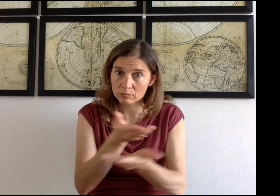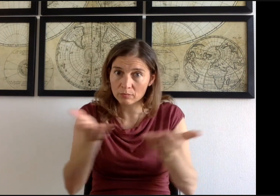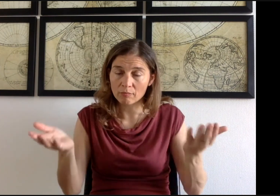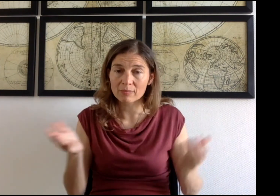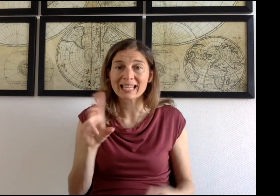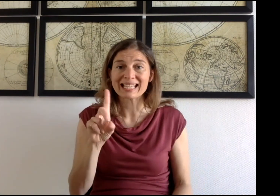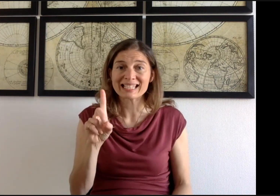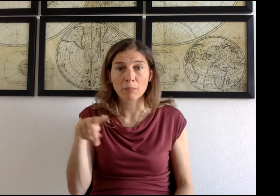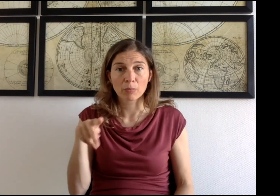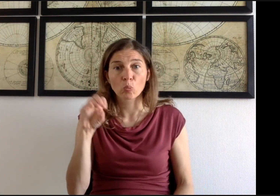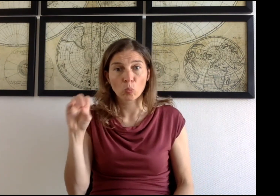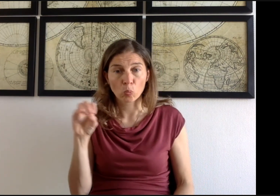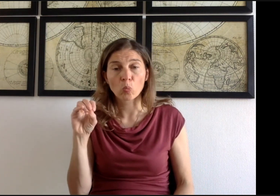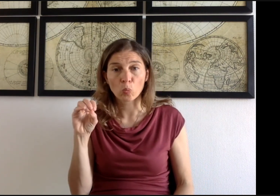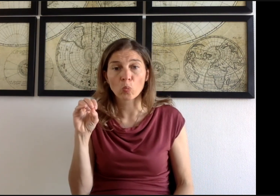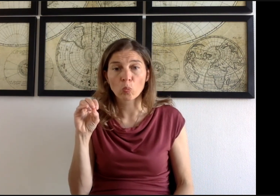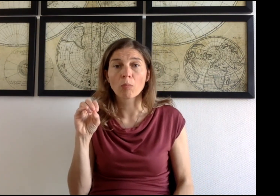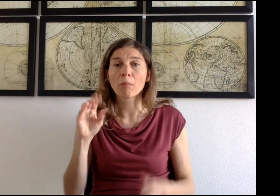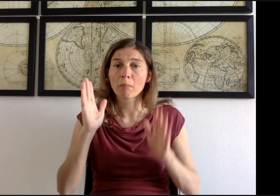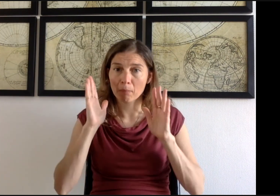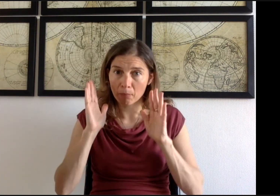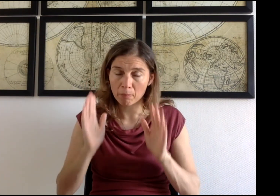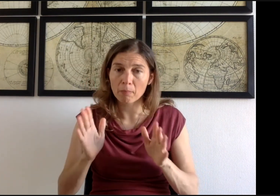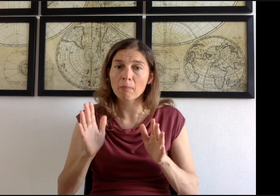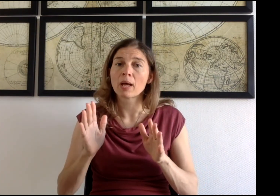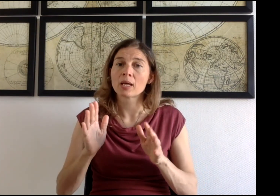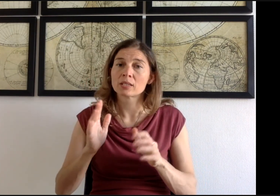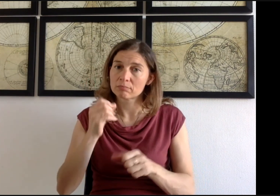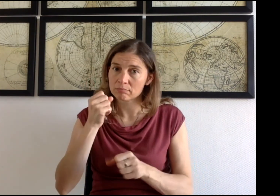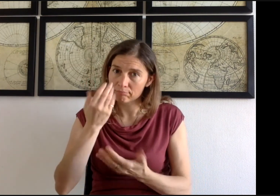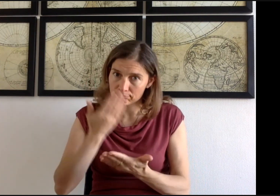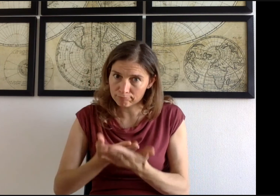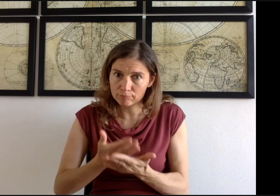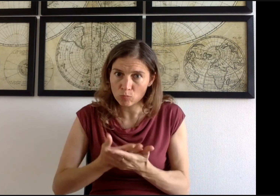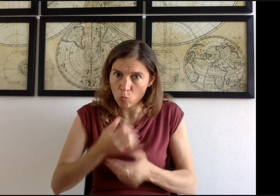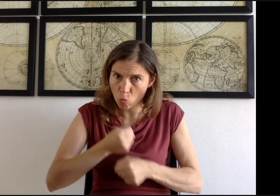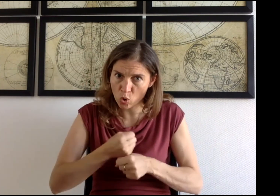and do something concrete regarding this situation. [IN OTHER LANGUAGE]